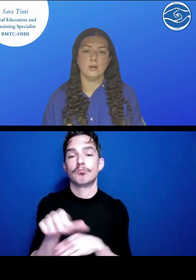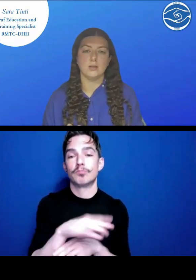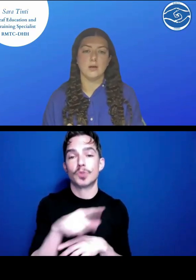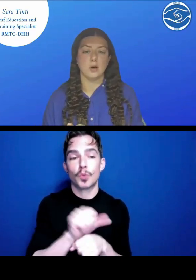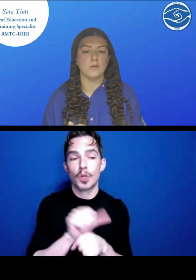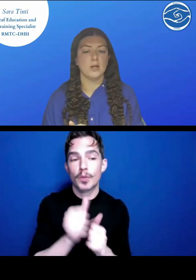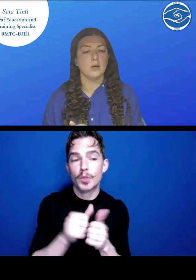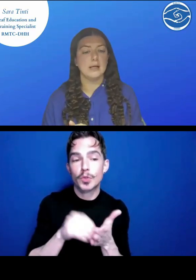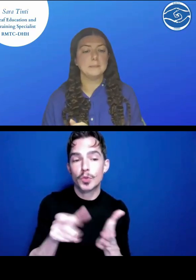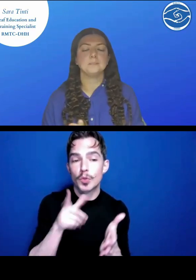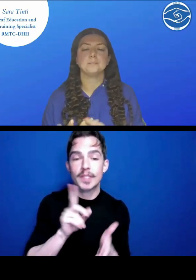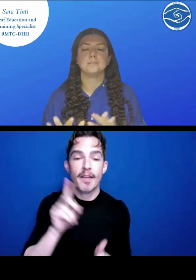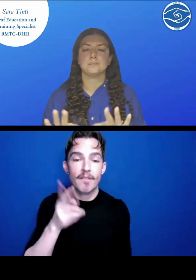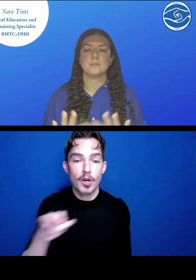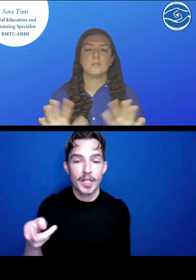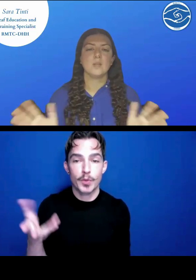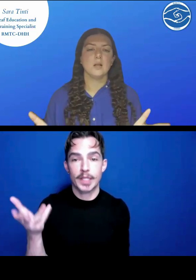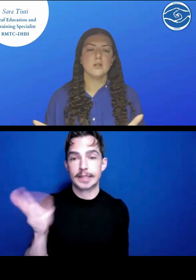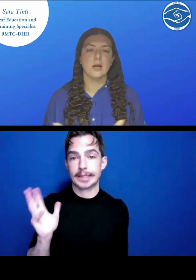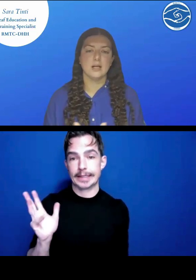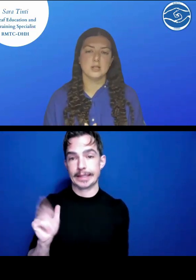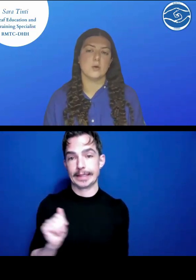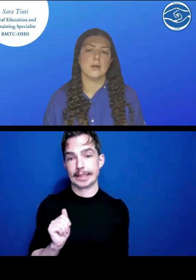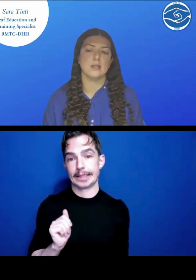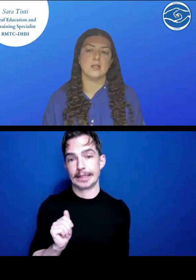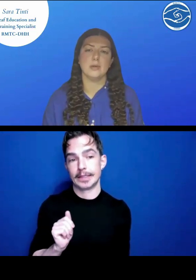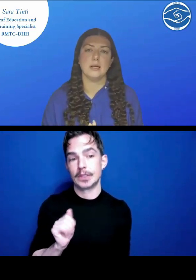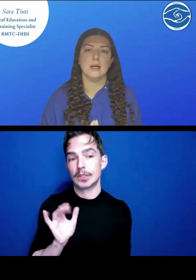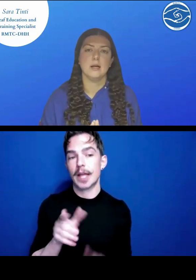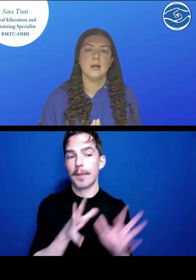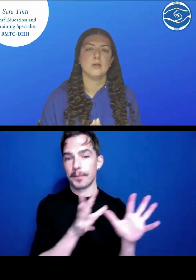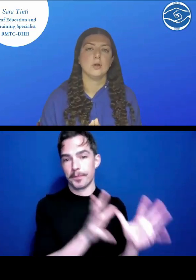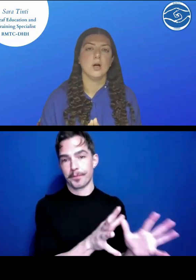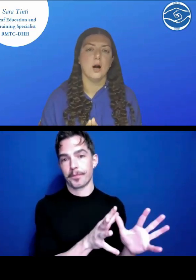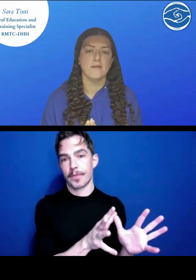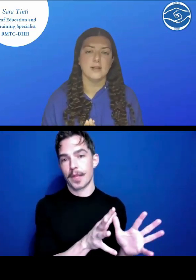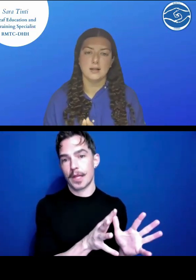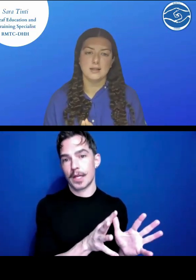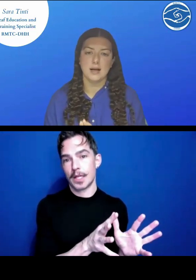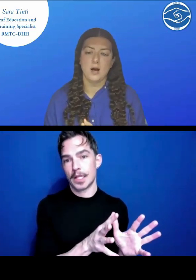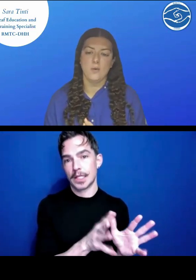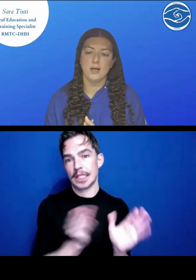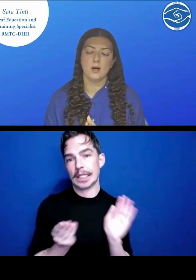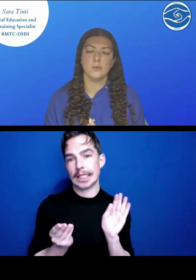who are deaf and hard of hearing. So that is just going to be the little caveat to that. We